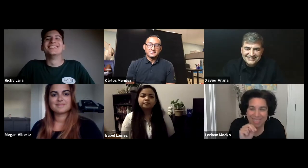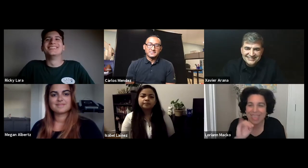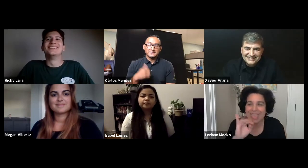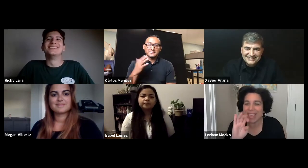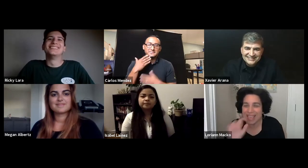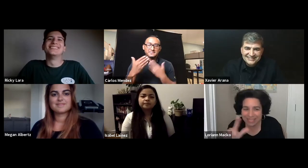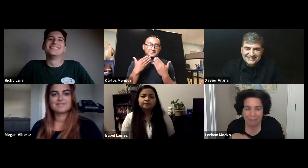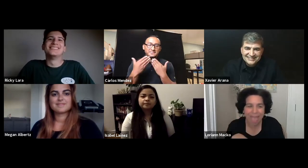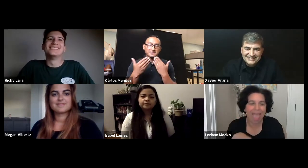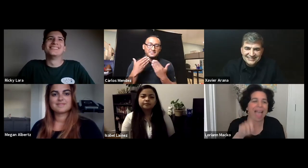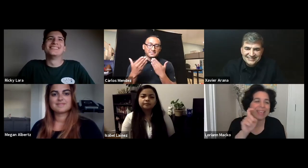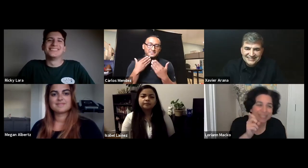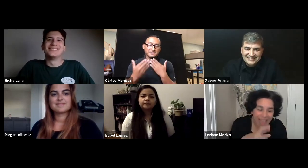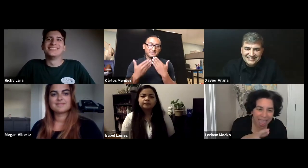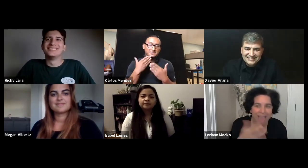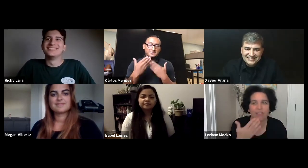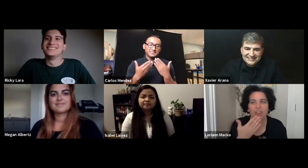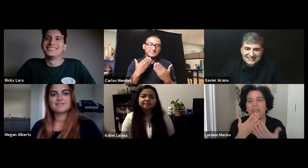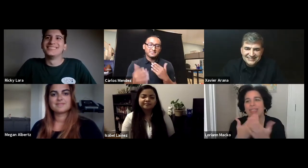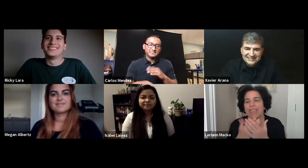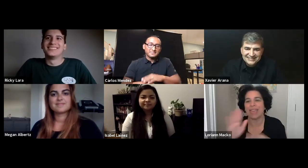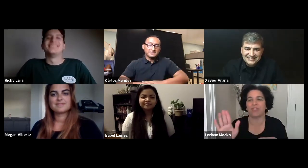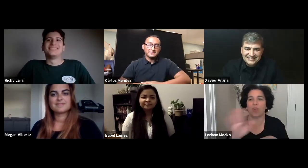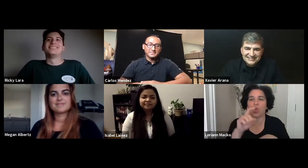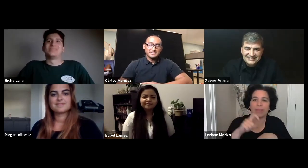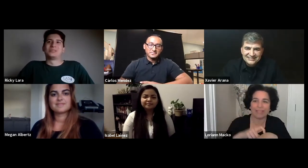Carlos, Xavier, Megan, Isabel,